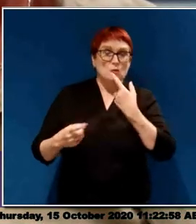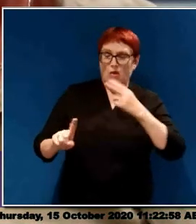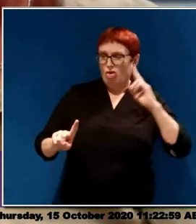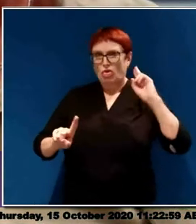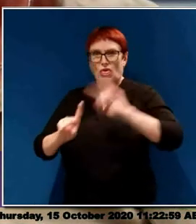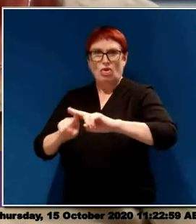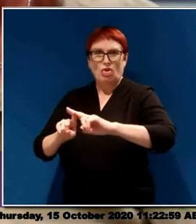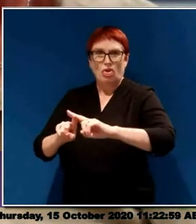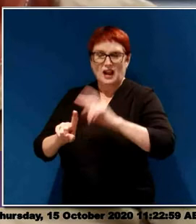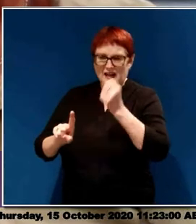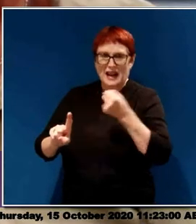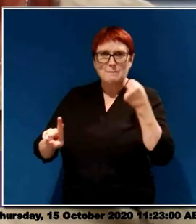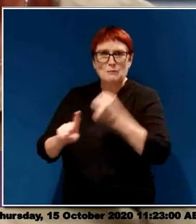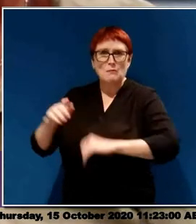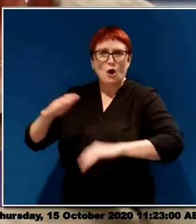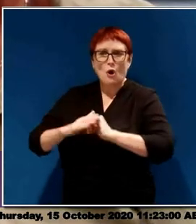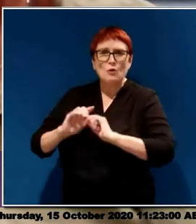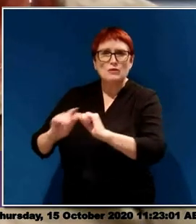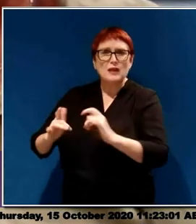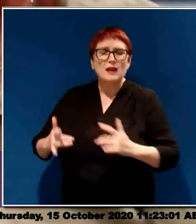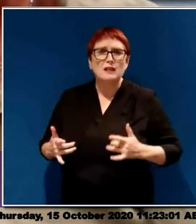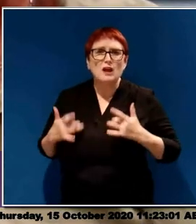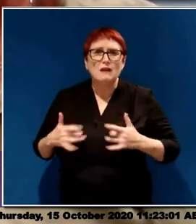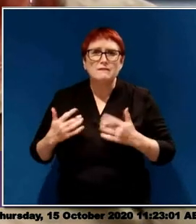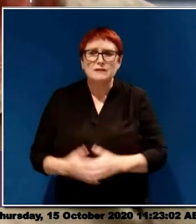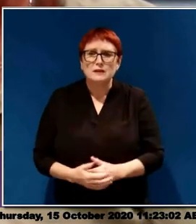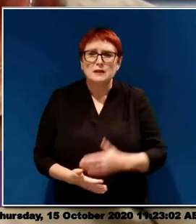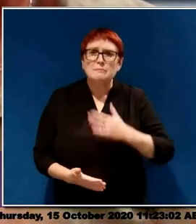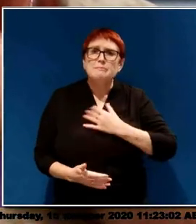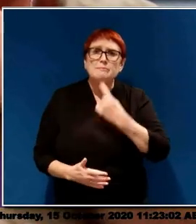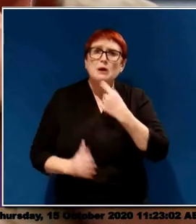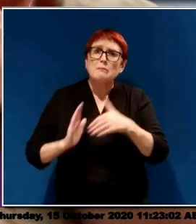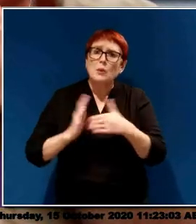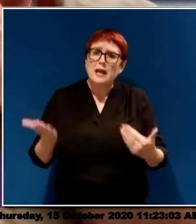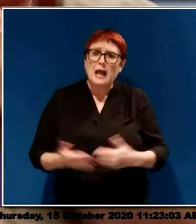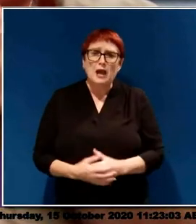because you look at my son now, and he's trapped in our house